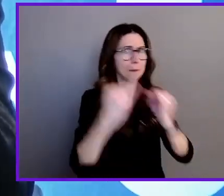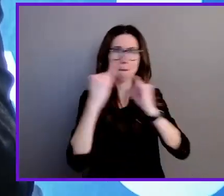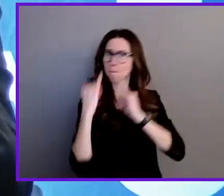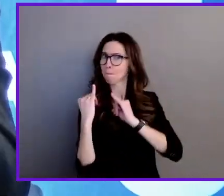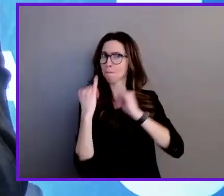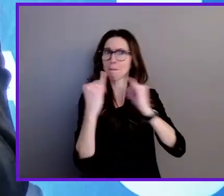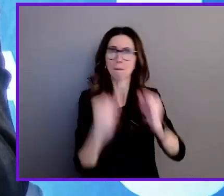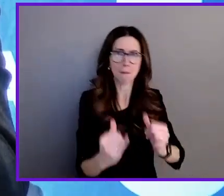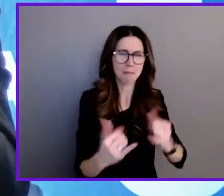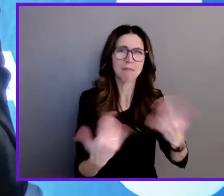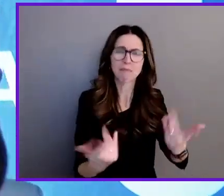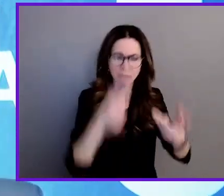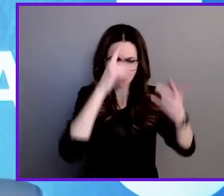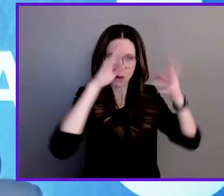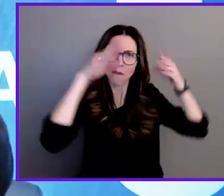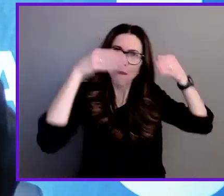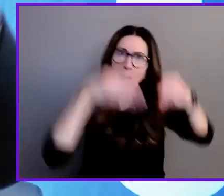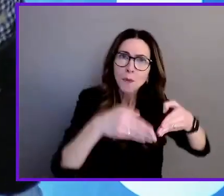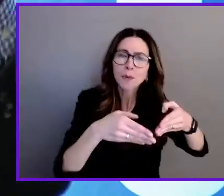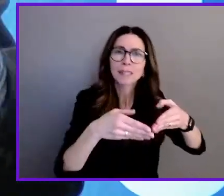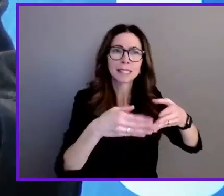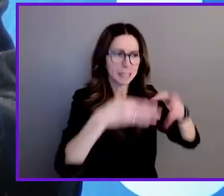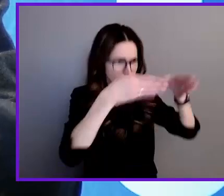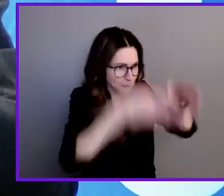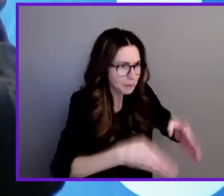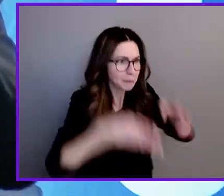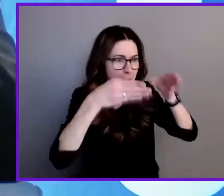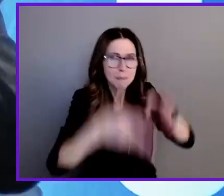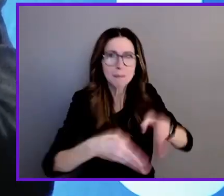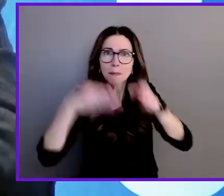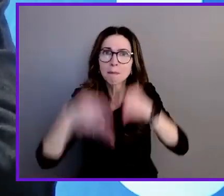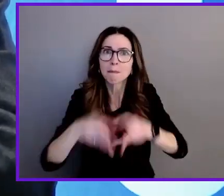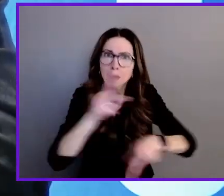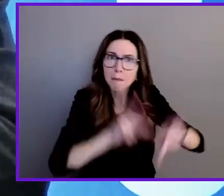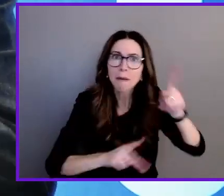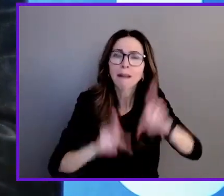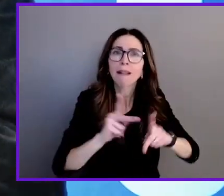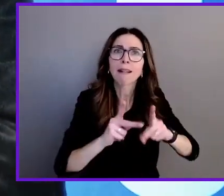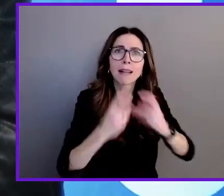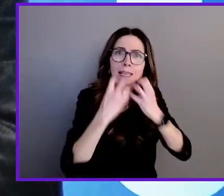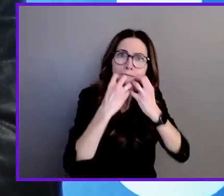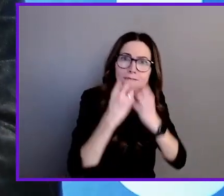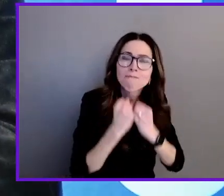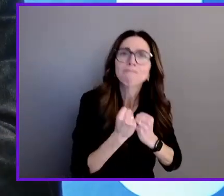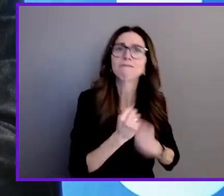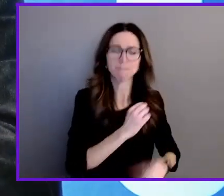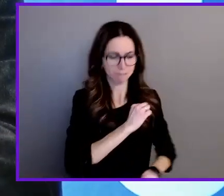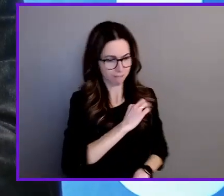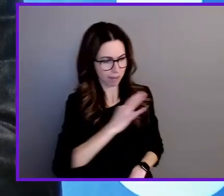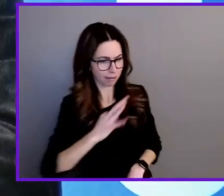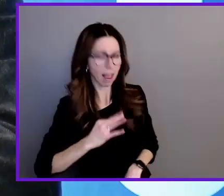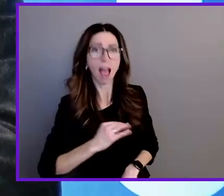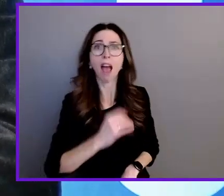it cared for the staff that were both leaving and incoming. That sort of approach I think is exactly what we need to see